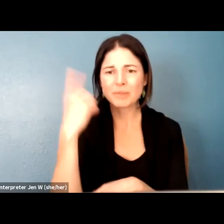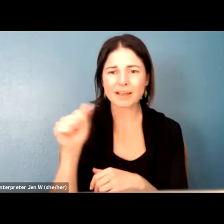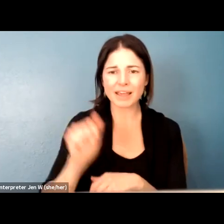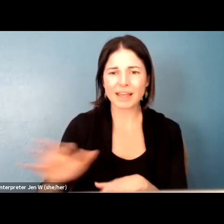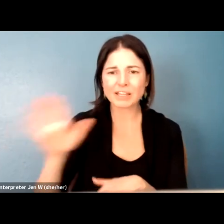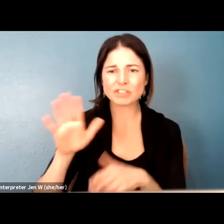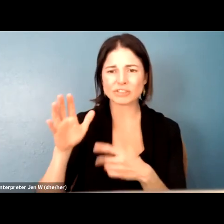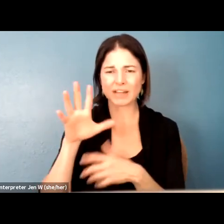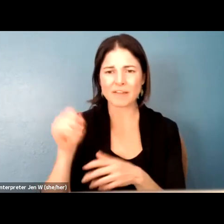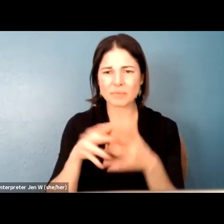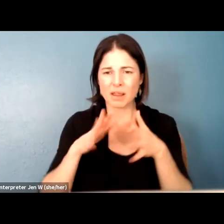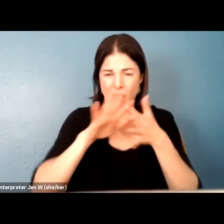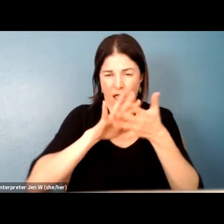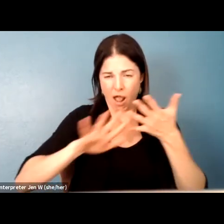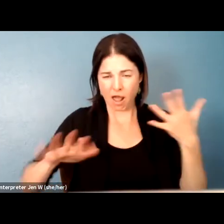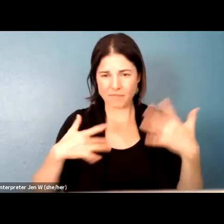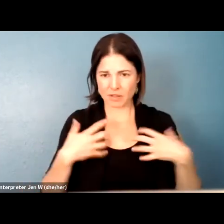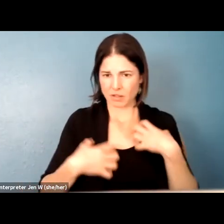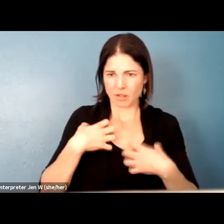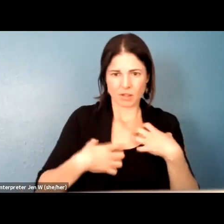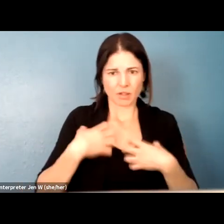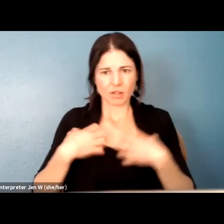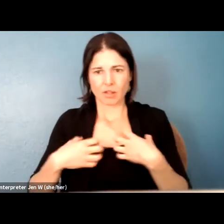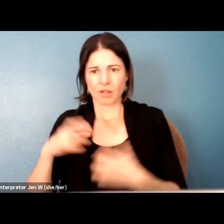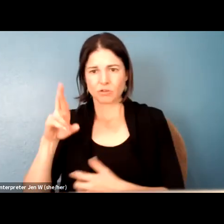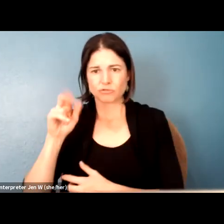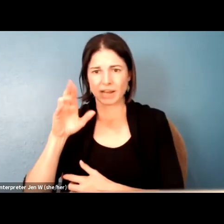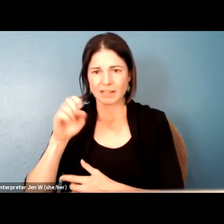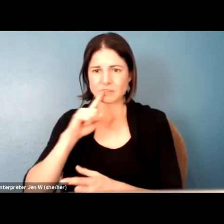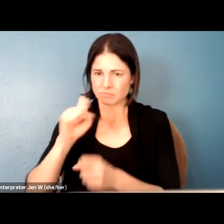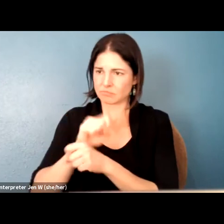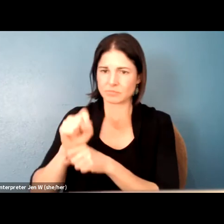fact that race is a social construct created to deliver